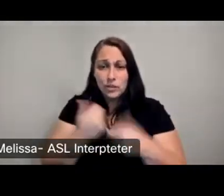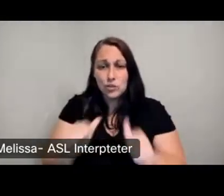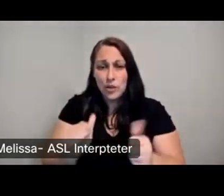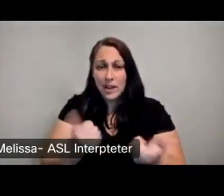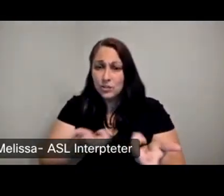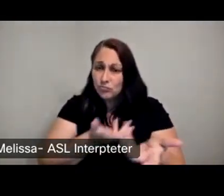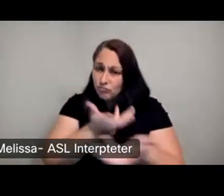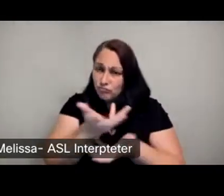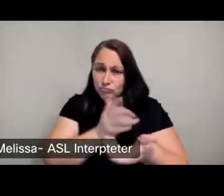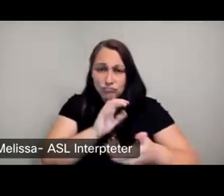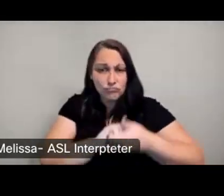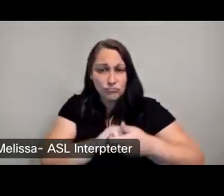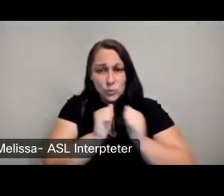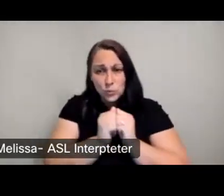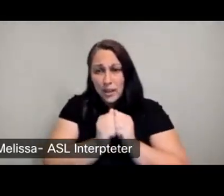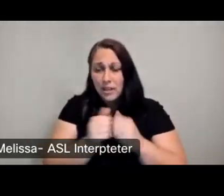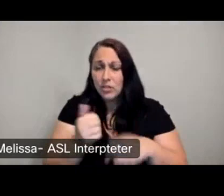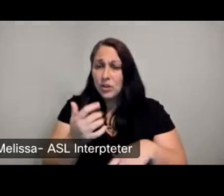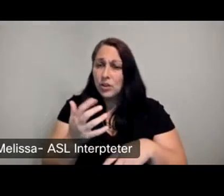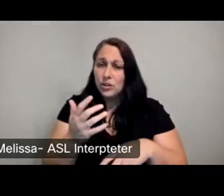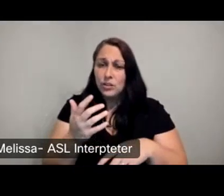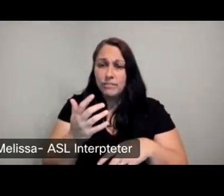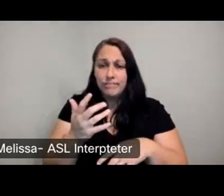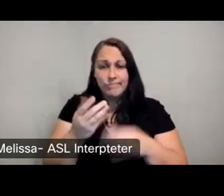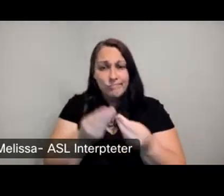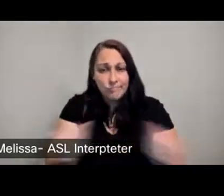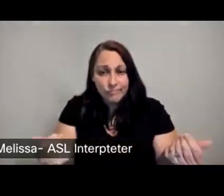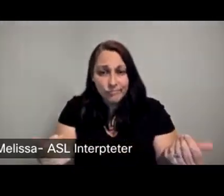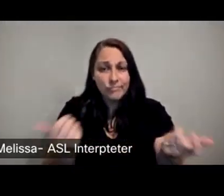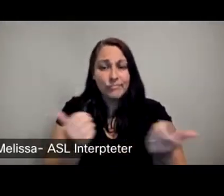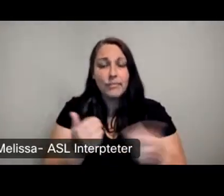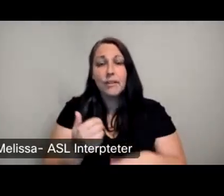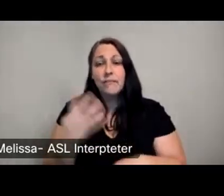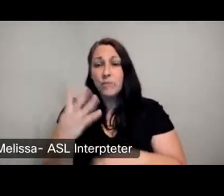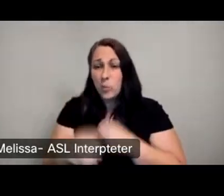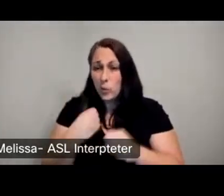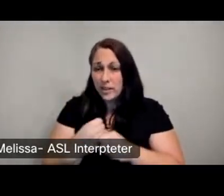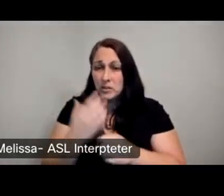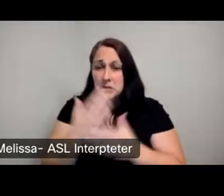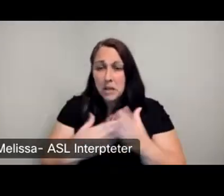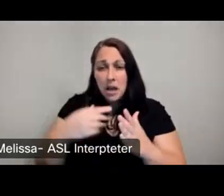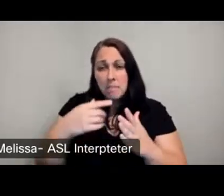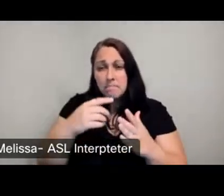been several meetings you've had some detailed plans the ANC 6B seems to reject the plans